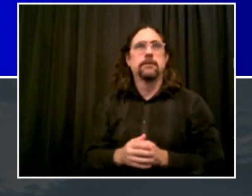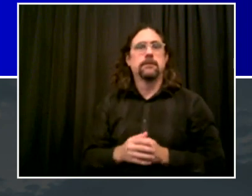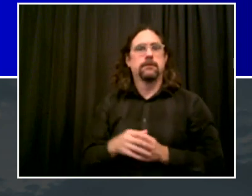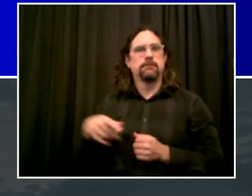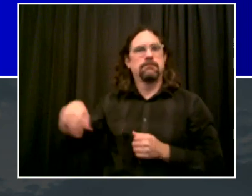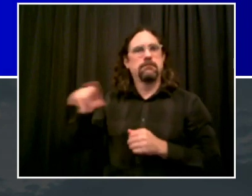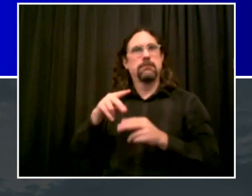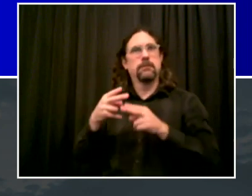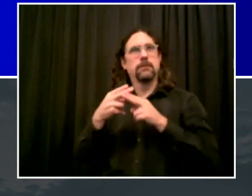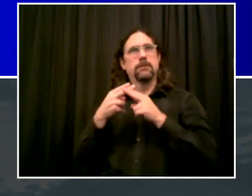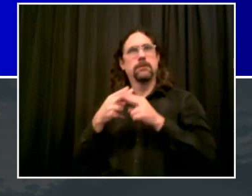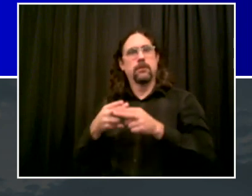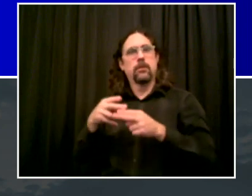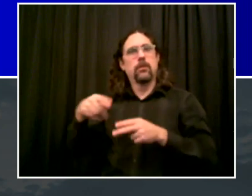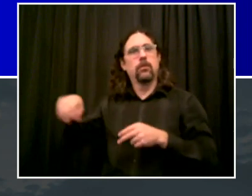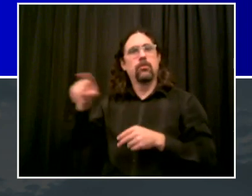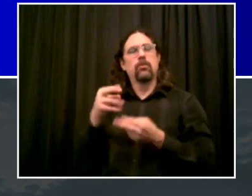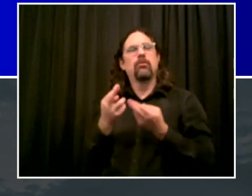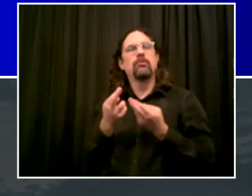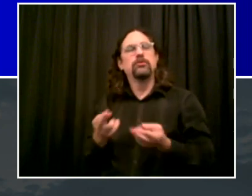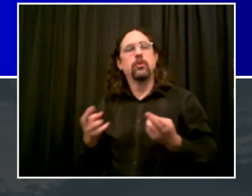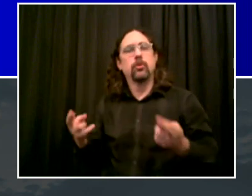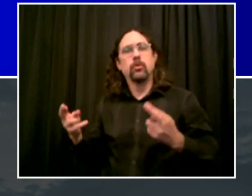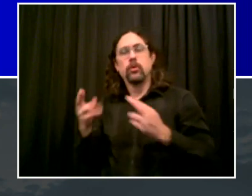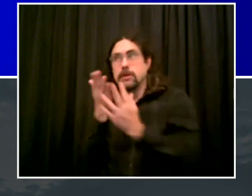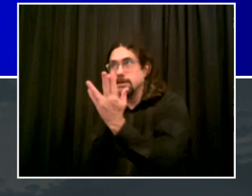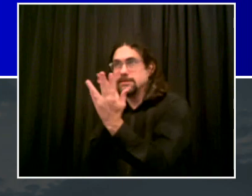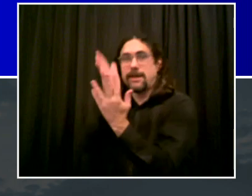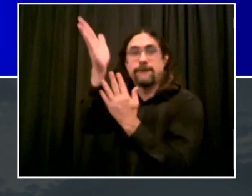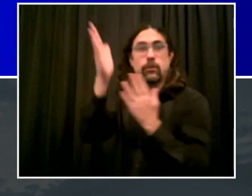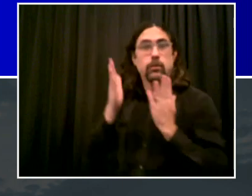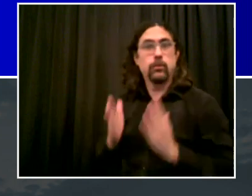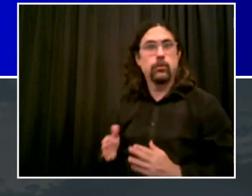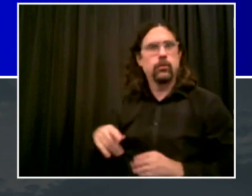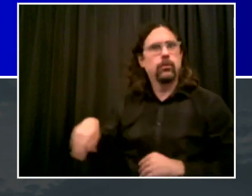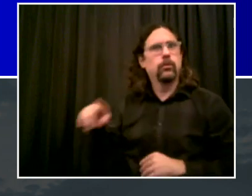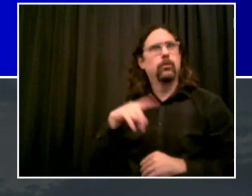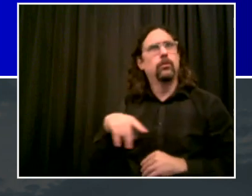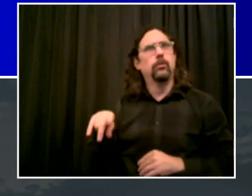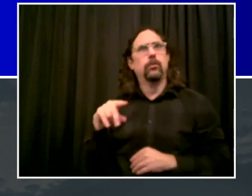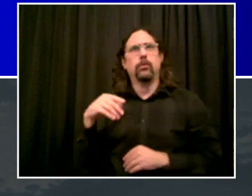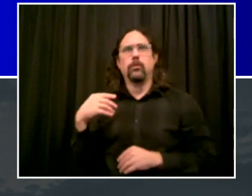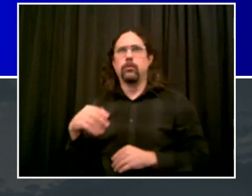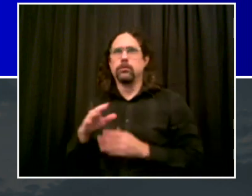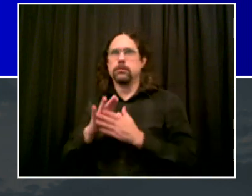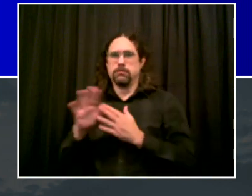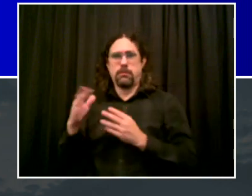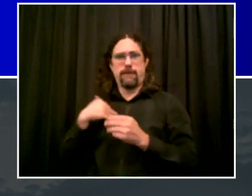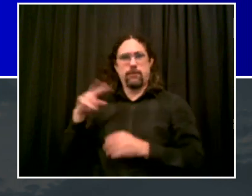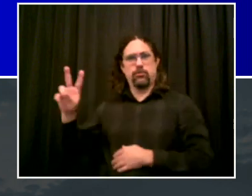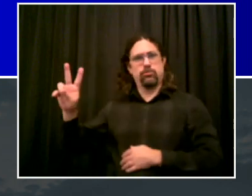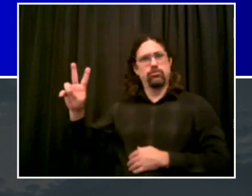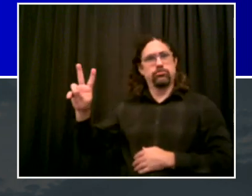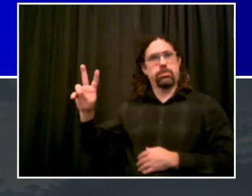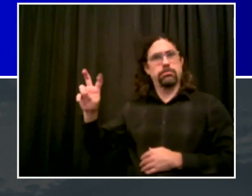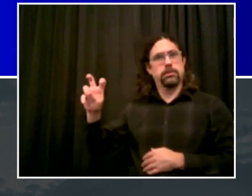CORP TO HELP PEOPLE GET THE SERVICES THAT THEY NEED WHILE SEPARATING AT HOME. THESE TIRELESS NAVIGTOAR HSAVE